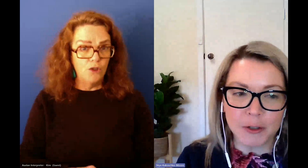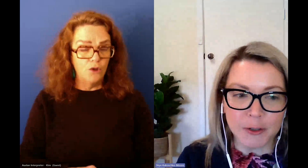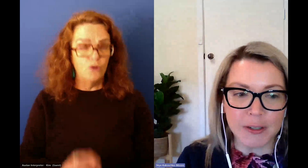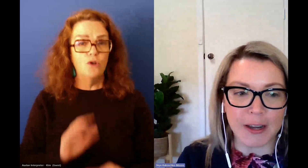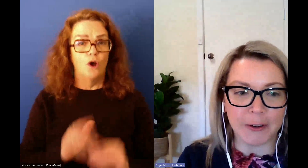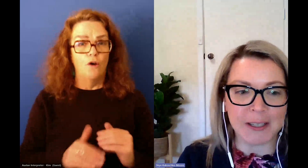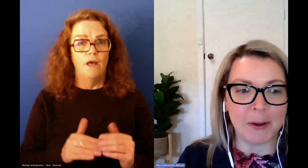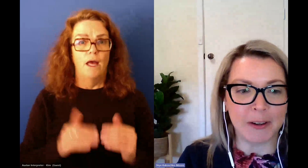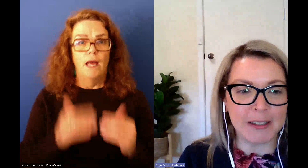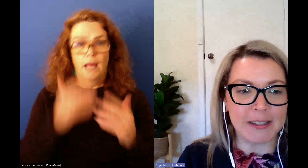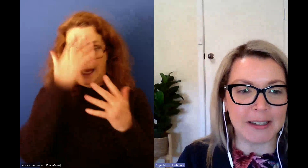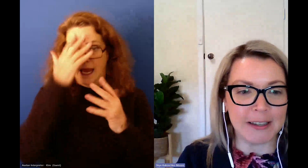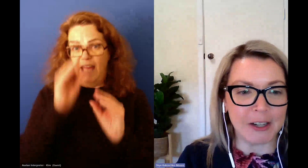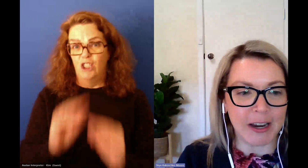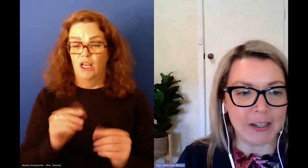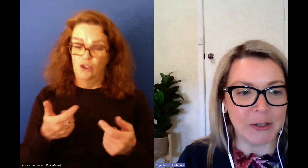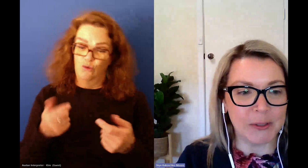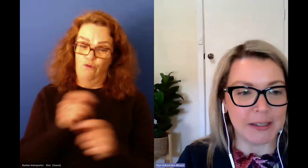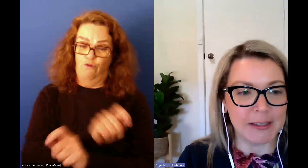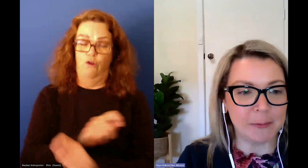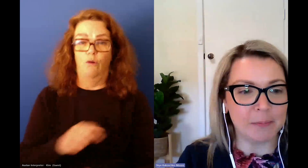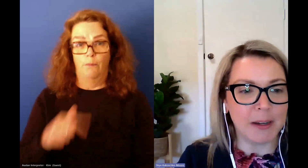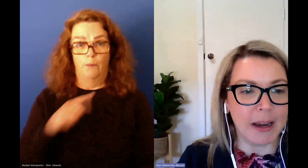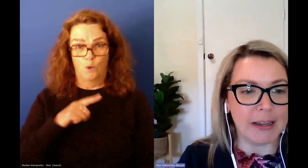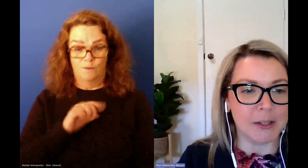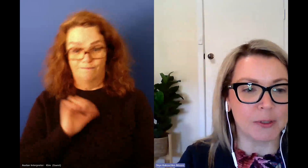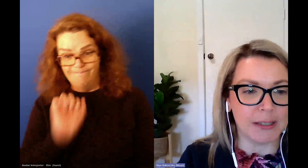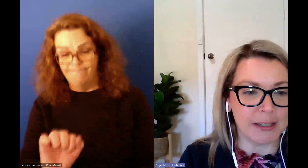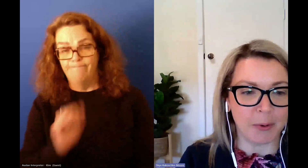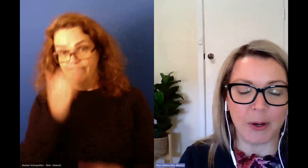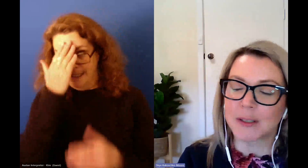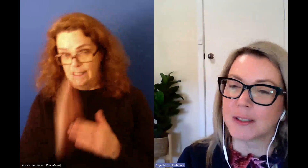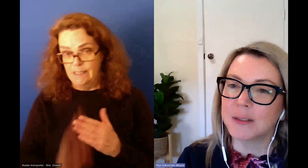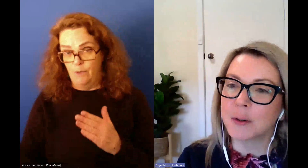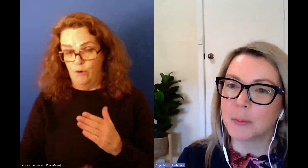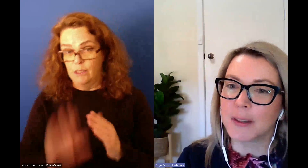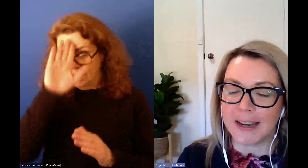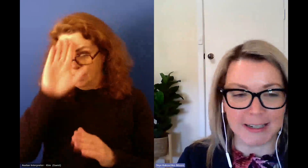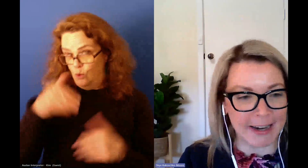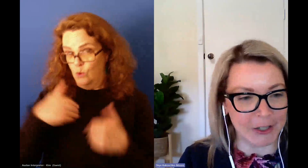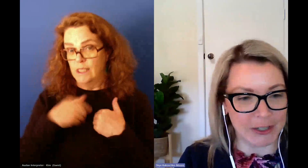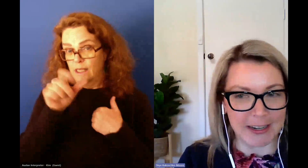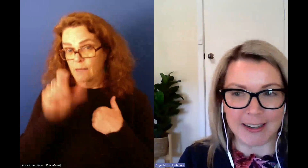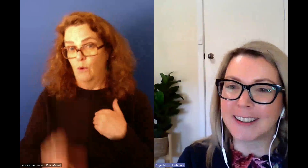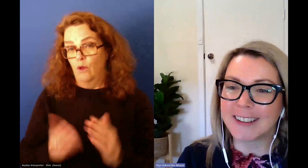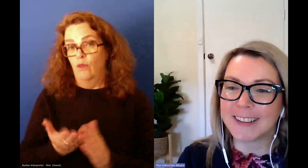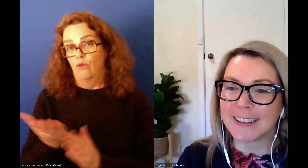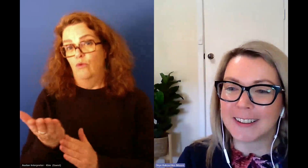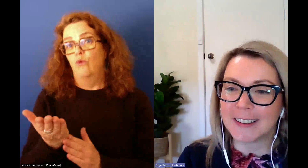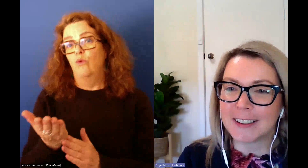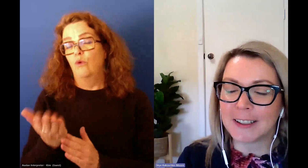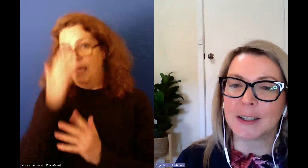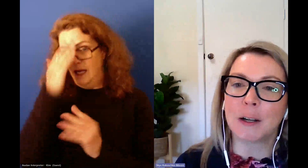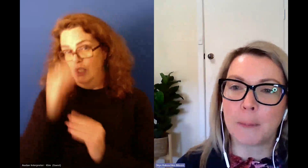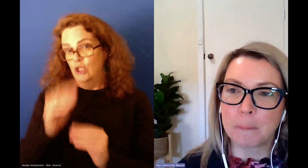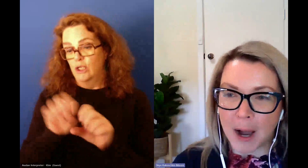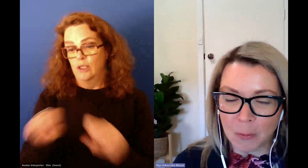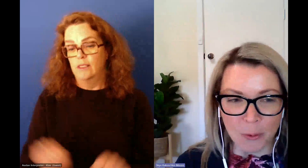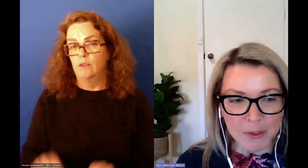due to their experience in the educational system as an autistic person with ADHD. I will